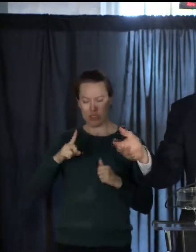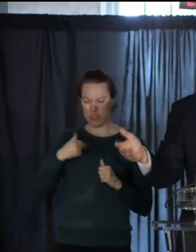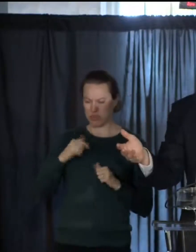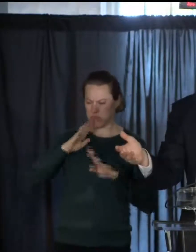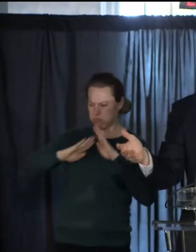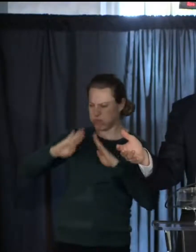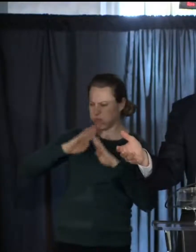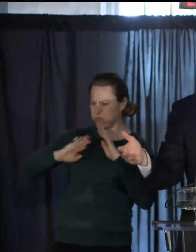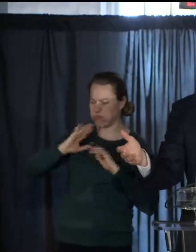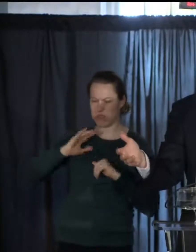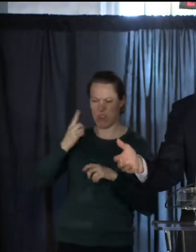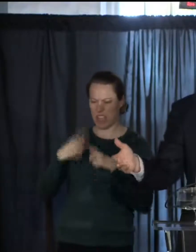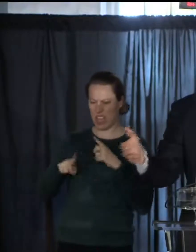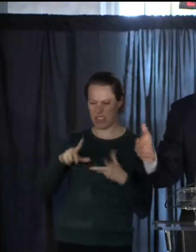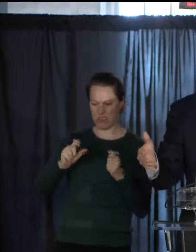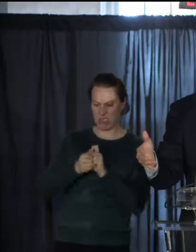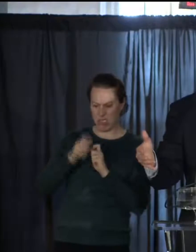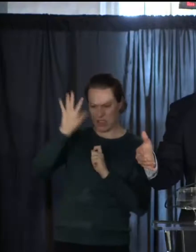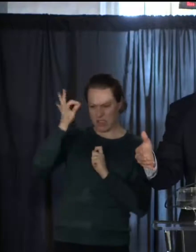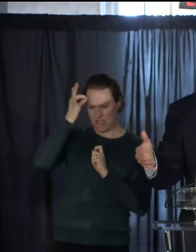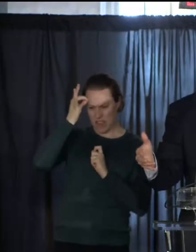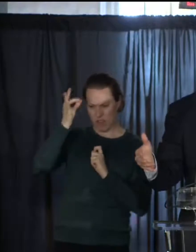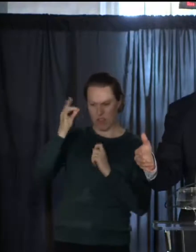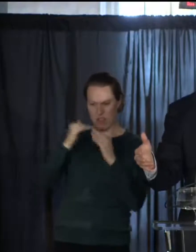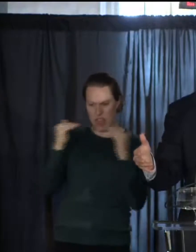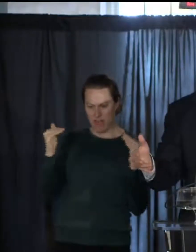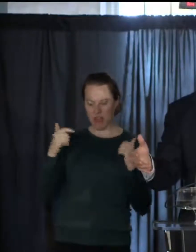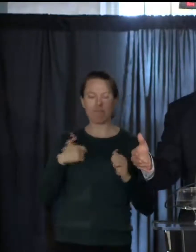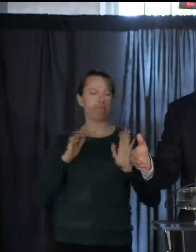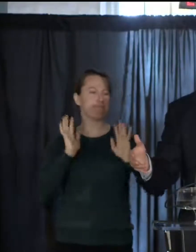THEY DECIDE TO USE THE DISTRICT OF COLUMBIA AS THEIR SORT OF